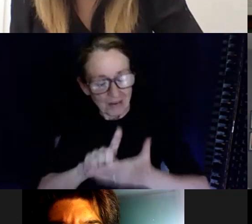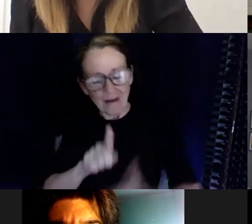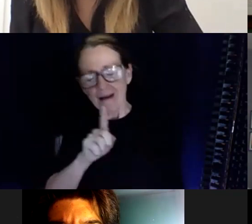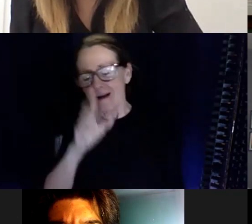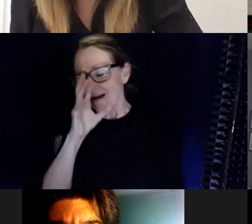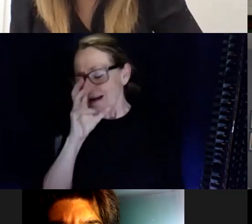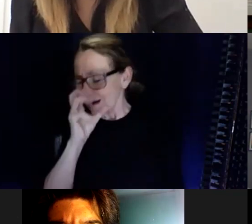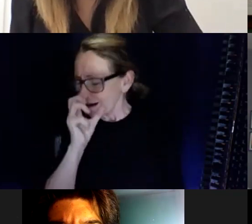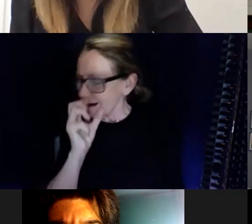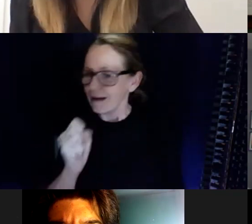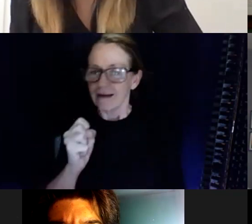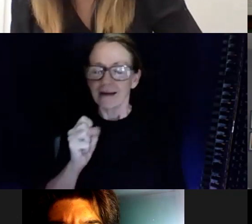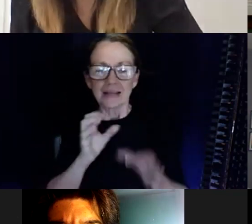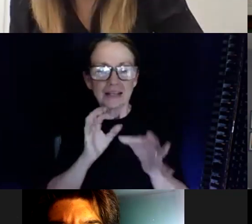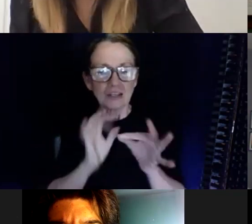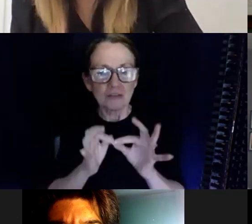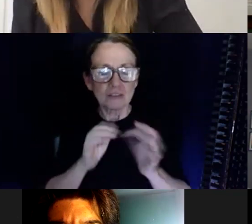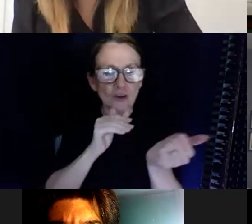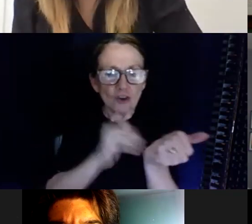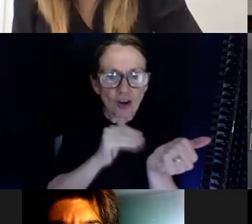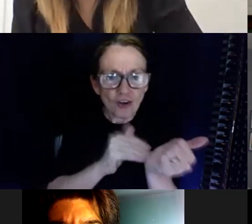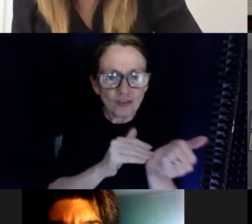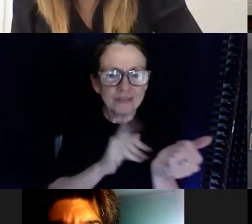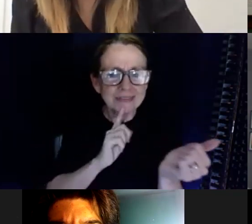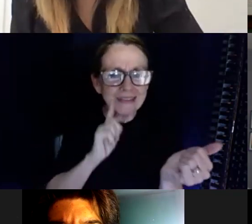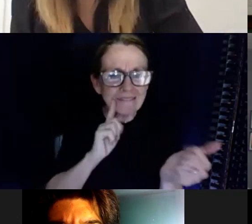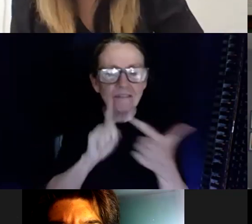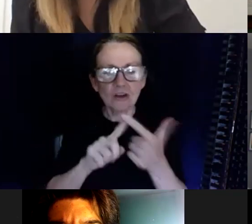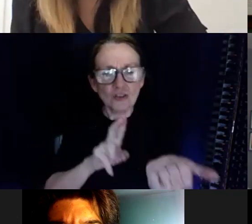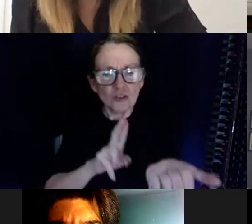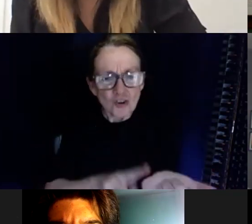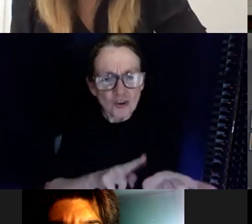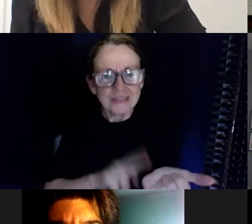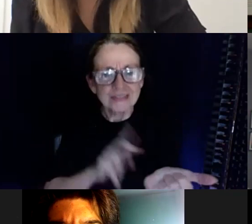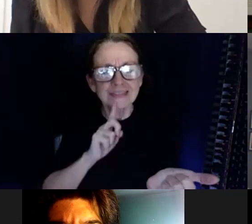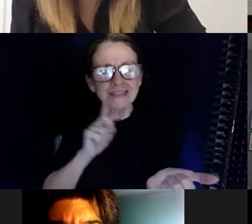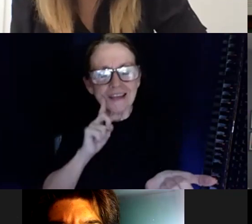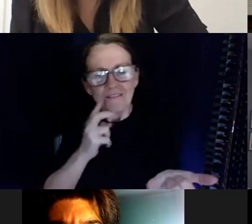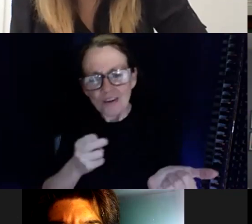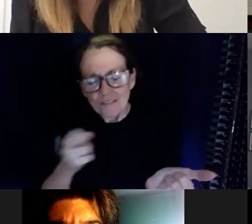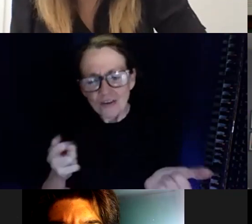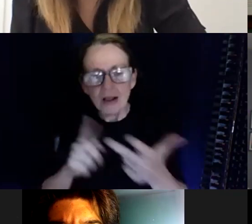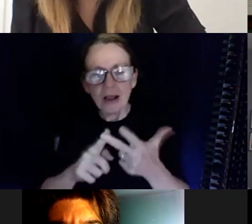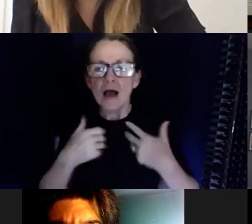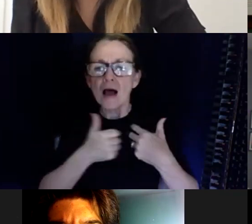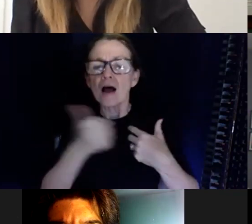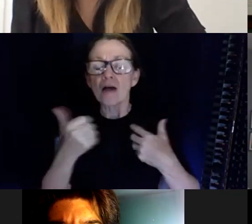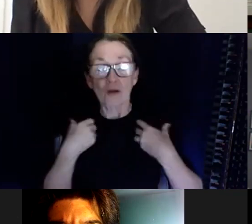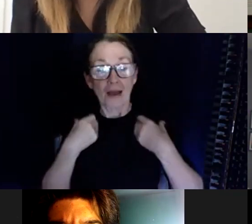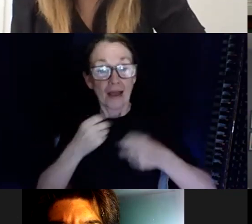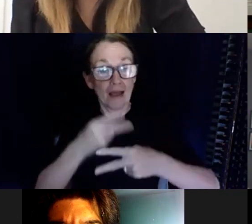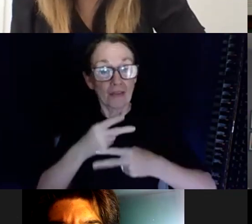AND A NEW INTERVIEW IS RELEASED ON WEDNESDAY OF EVERY WEEK FOR THE MONTHS OF AUGUST AND SEPTEMBER.